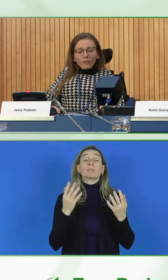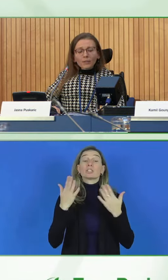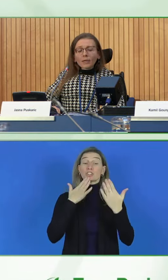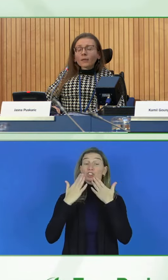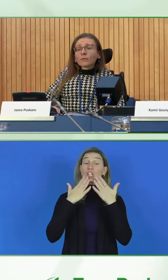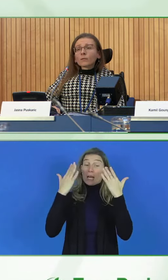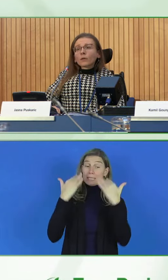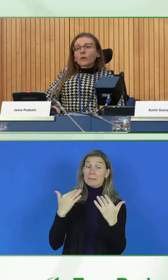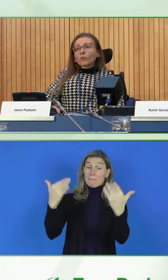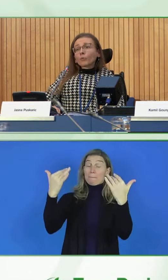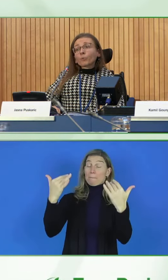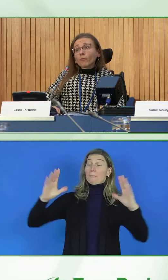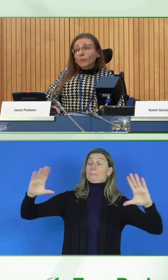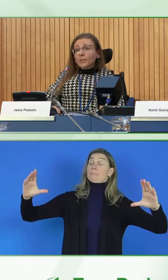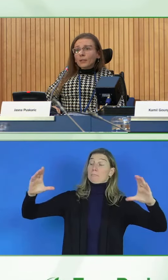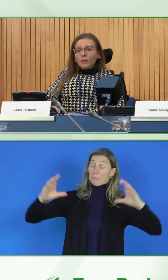Second, non-profit status.